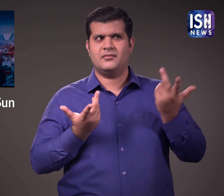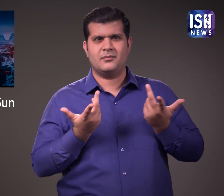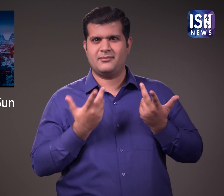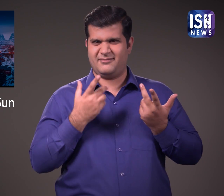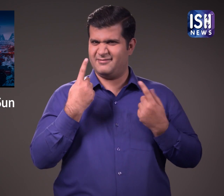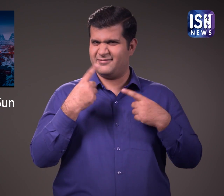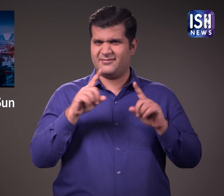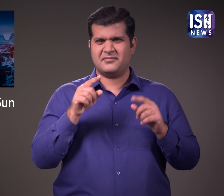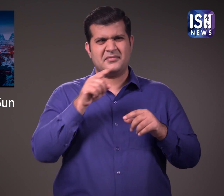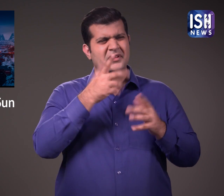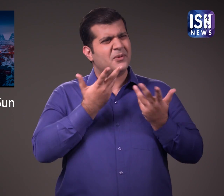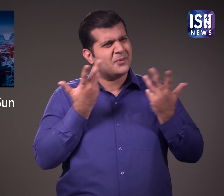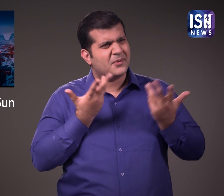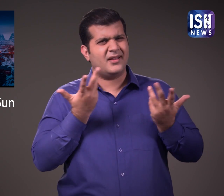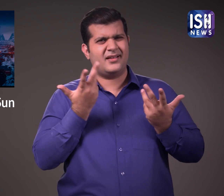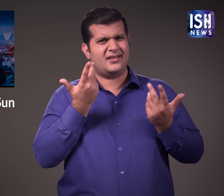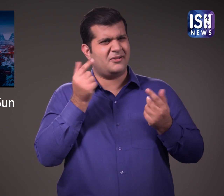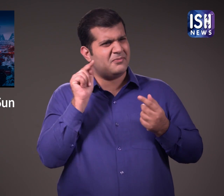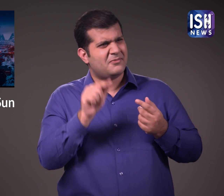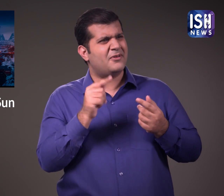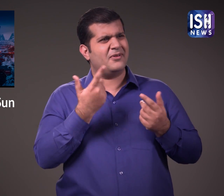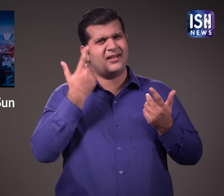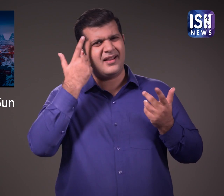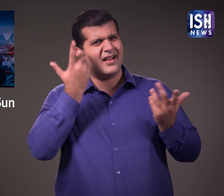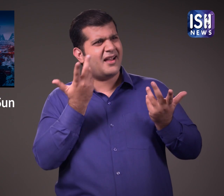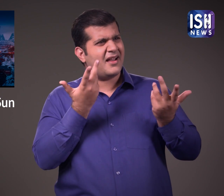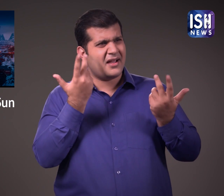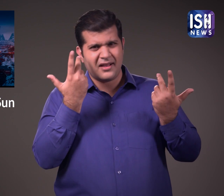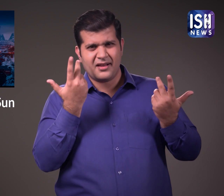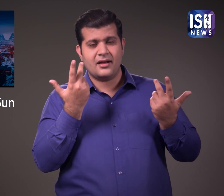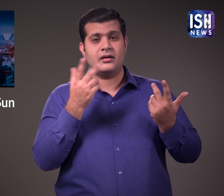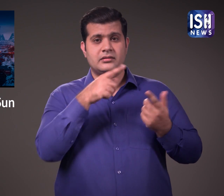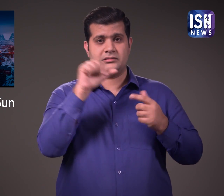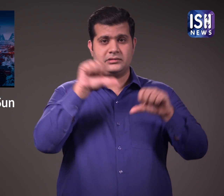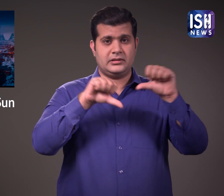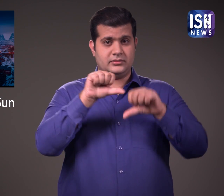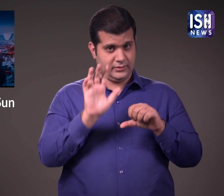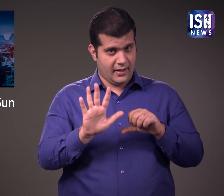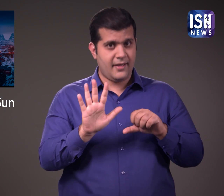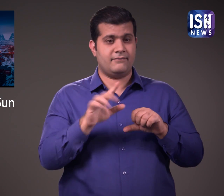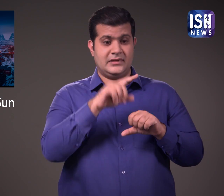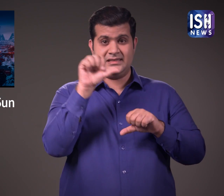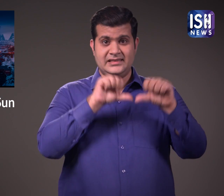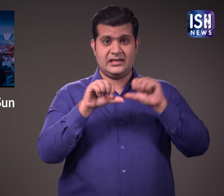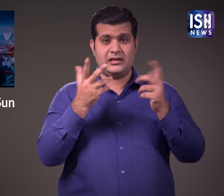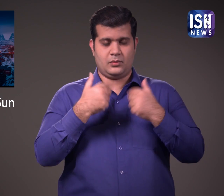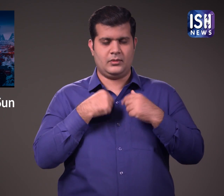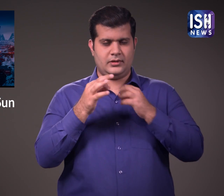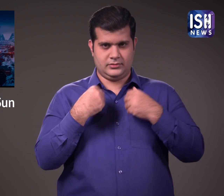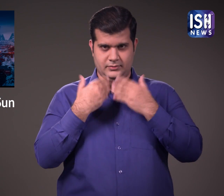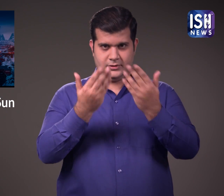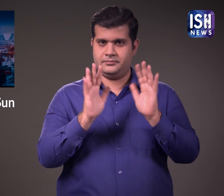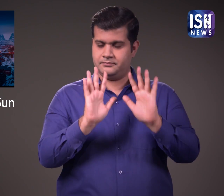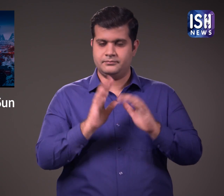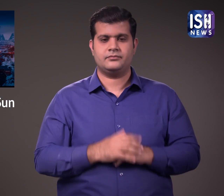There is actually a science behind these places with endless days. Let me explain.